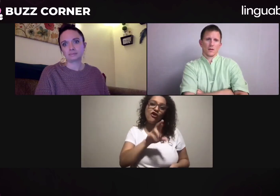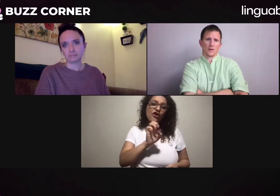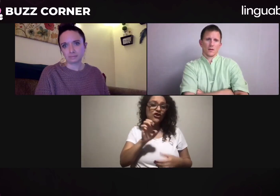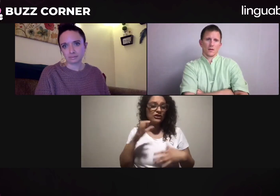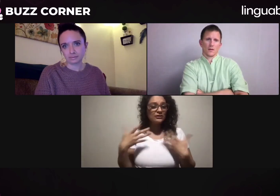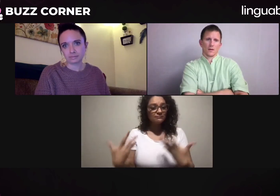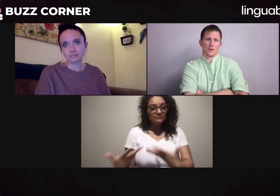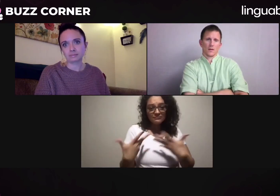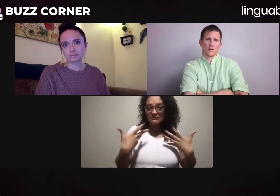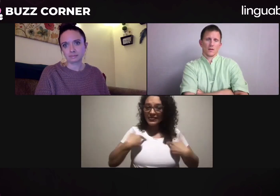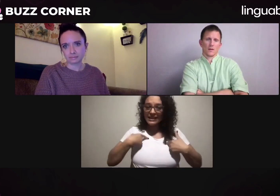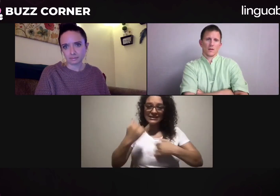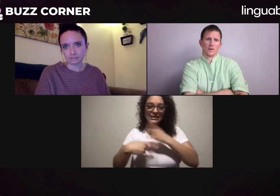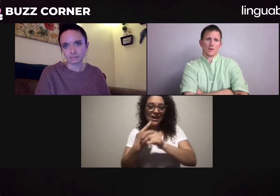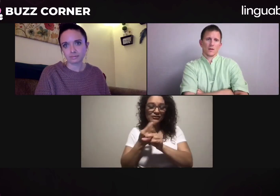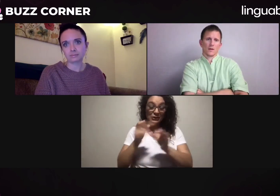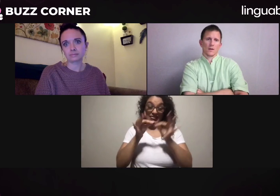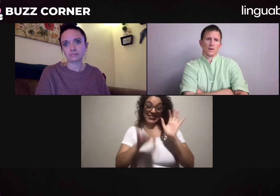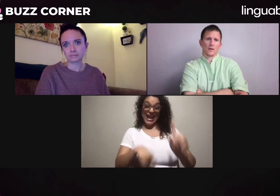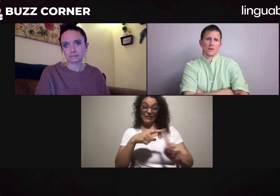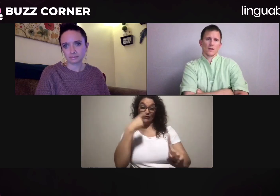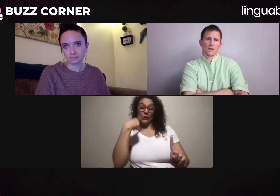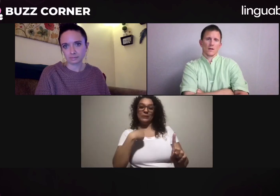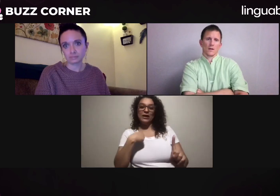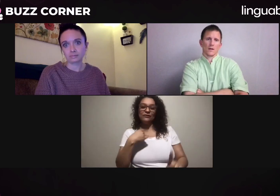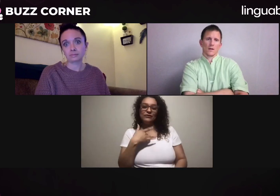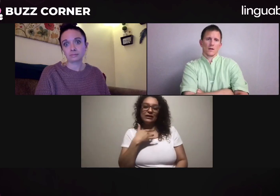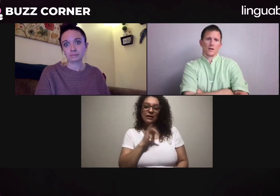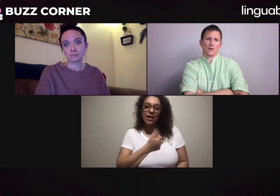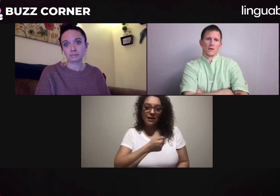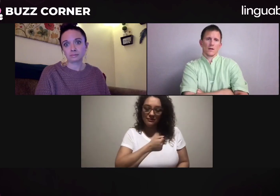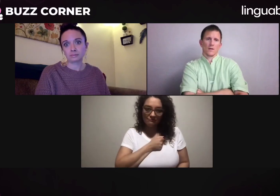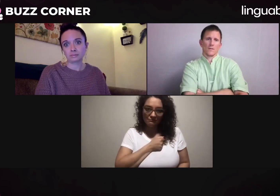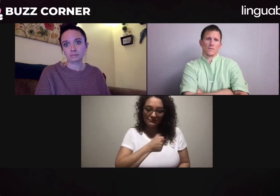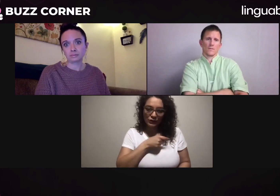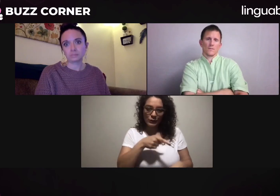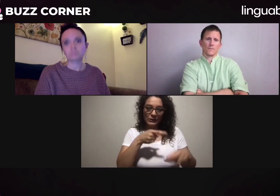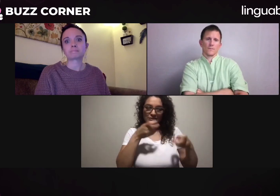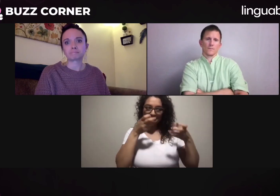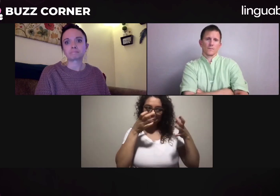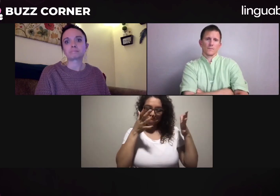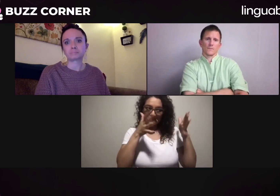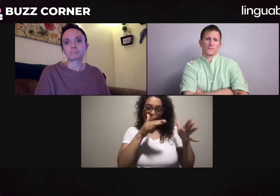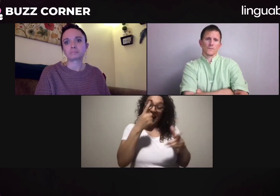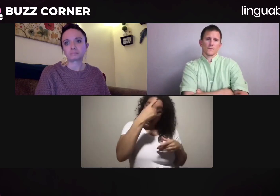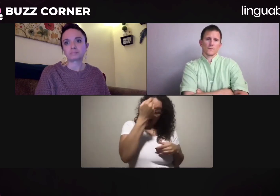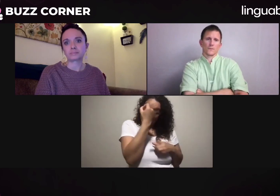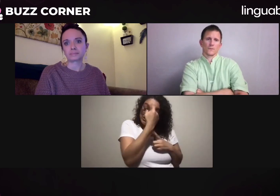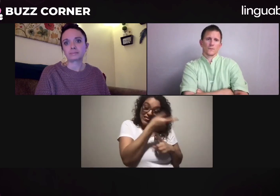It's like, you know, “Look at what I'm doing!” And for me, you know, I certainly understand